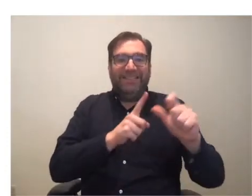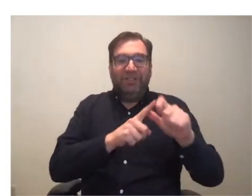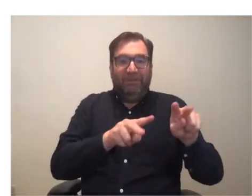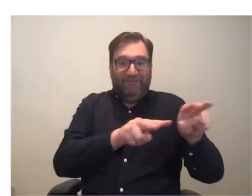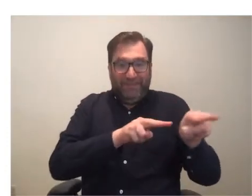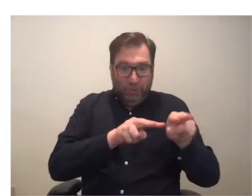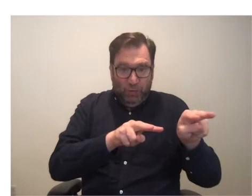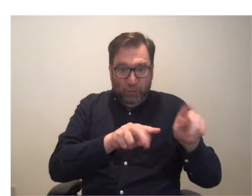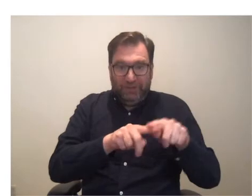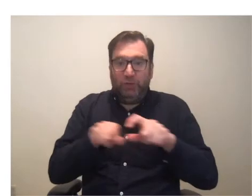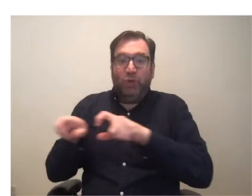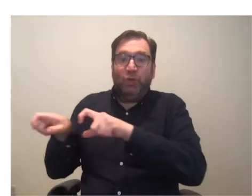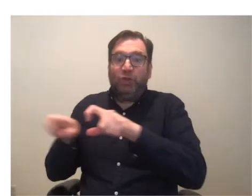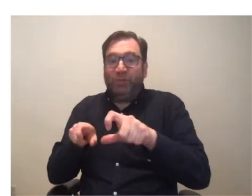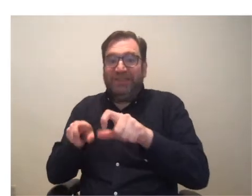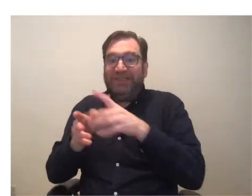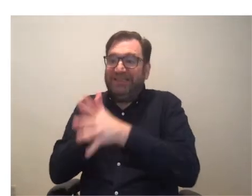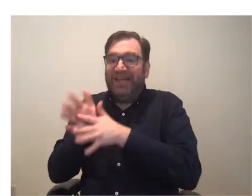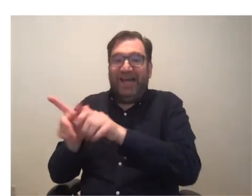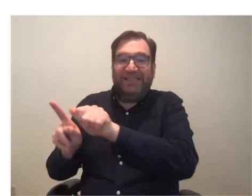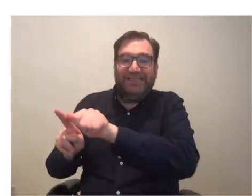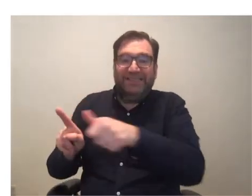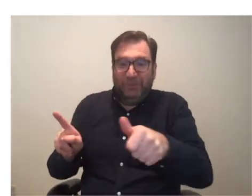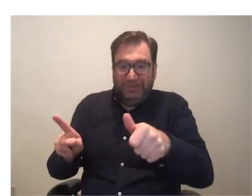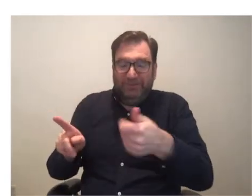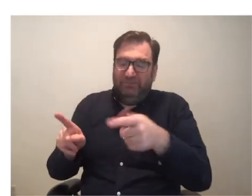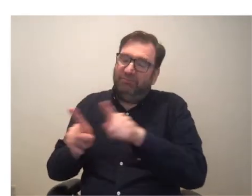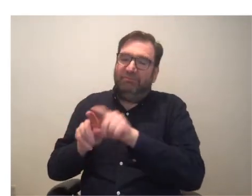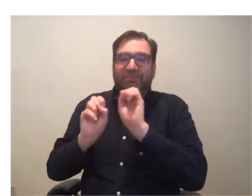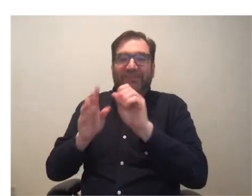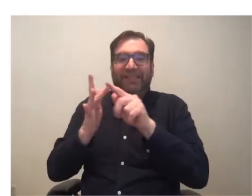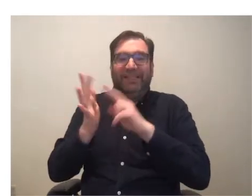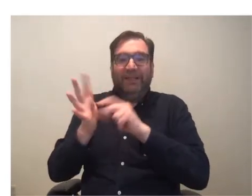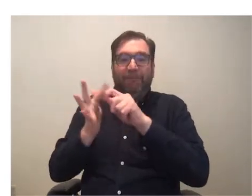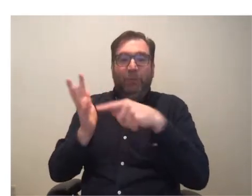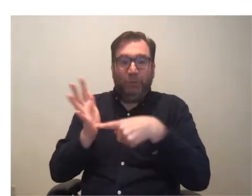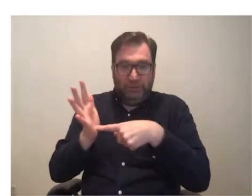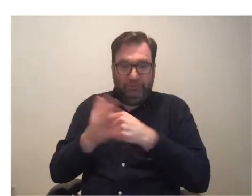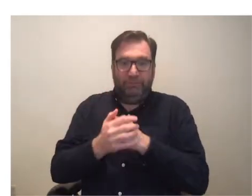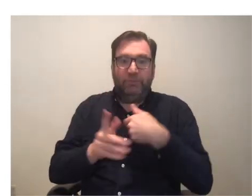Given a dictionary video and a continuous signing video sequence as inputs,